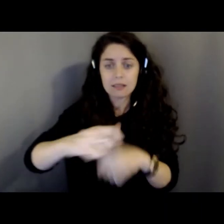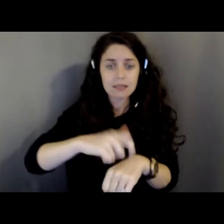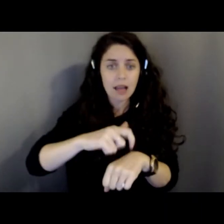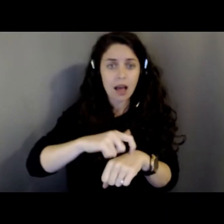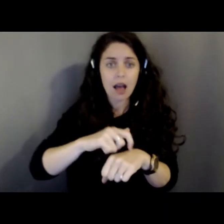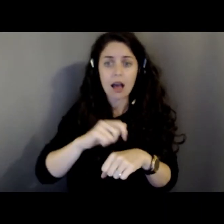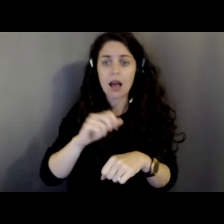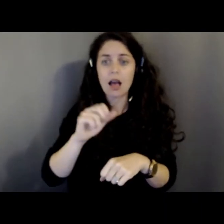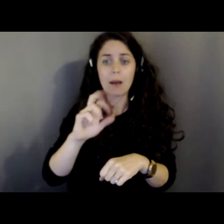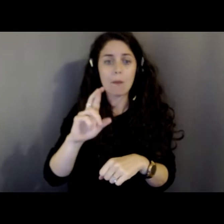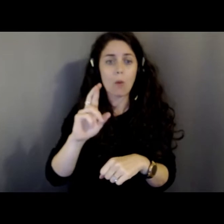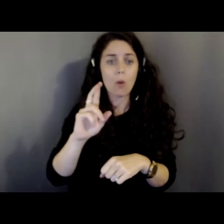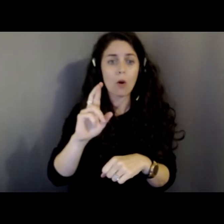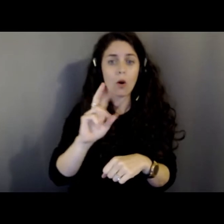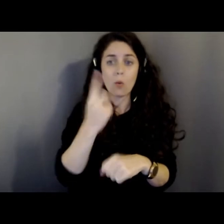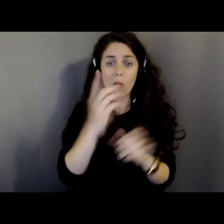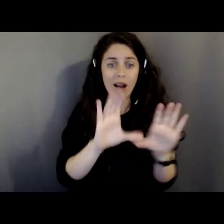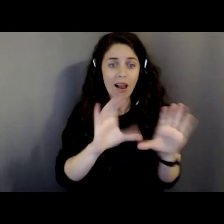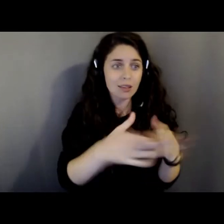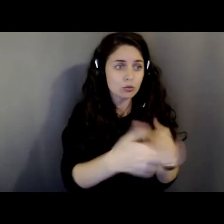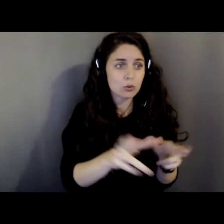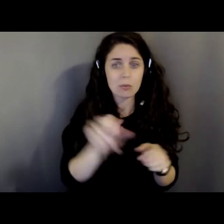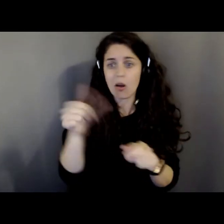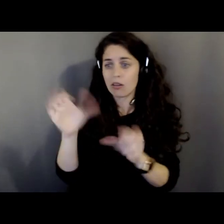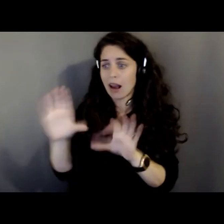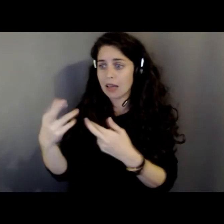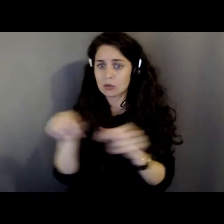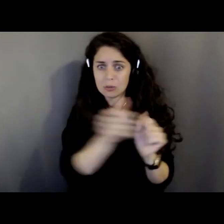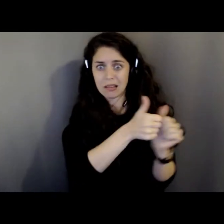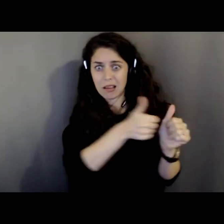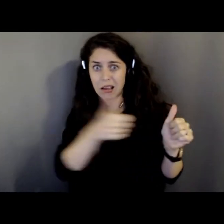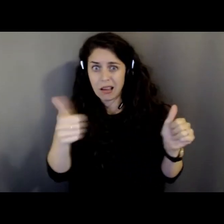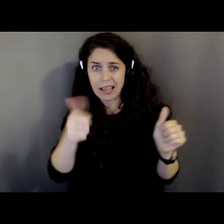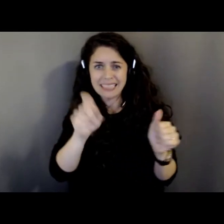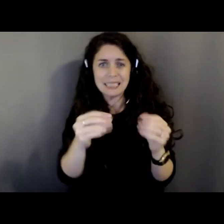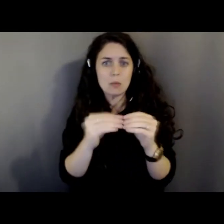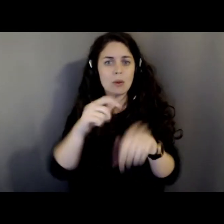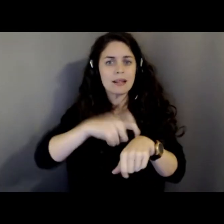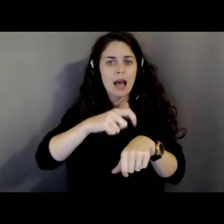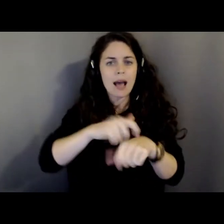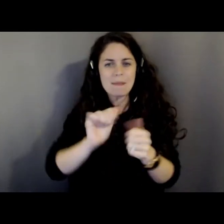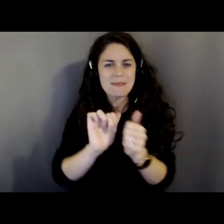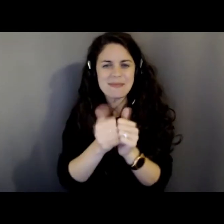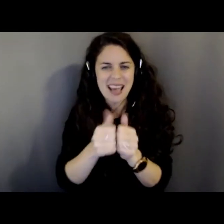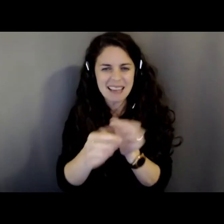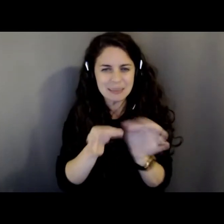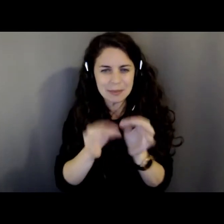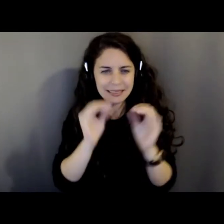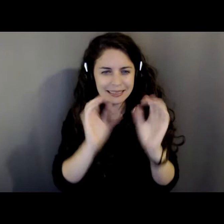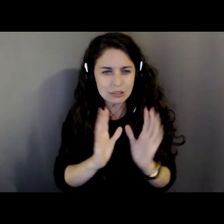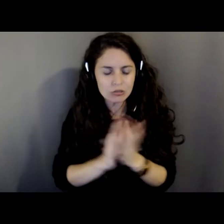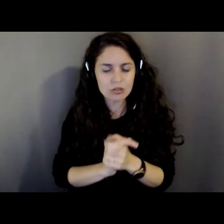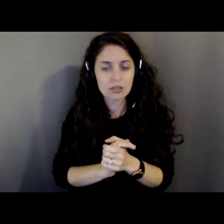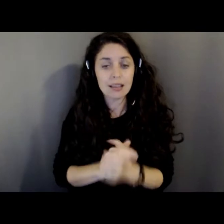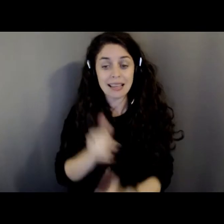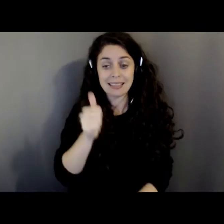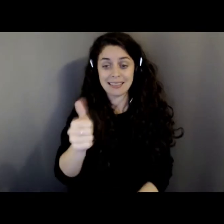classes. The idea from a self-advocacy point of view is that it's not